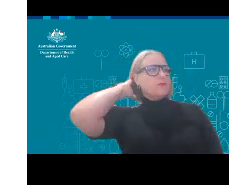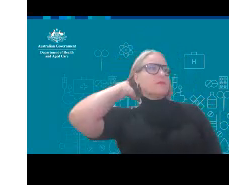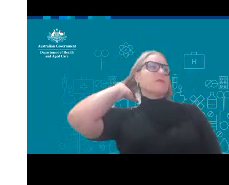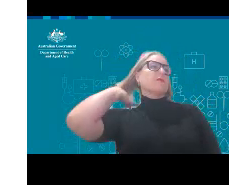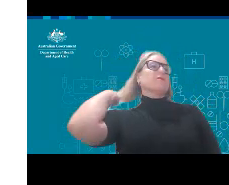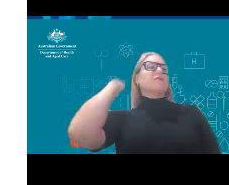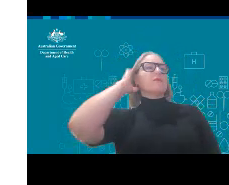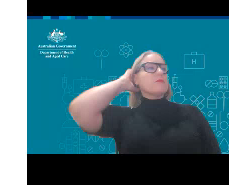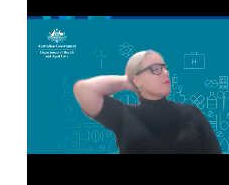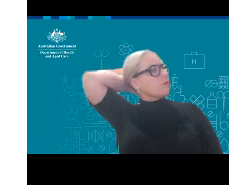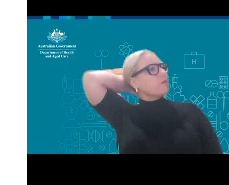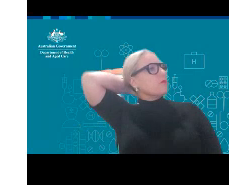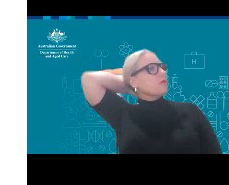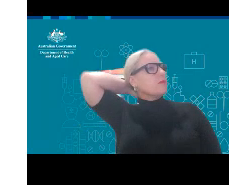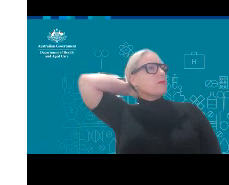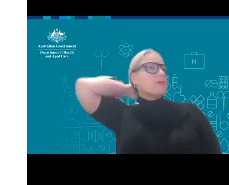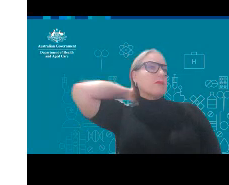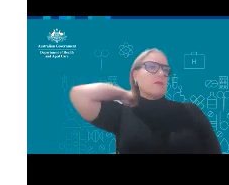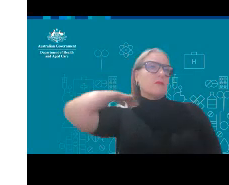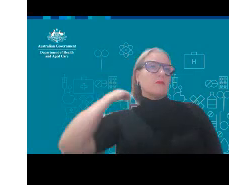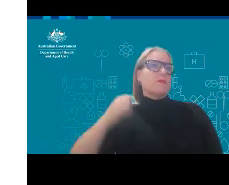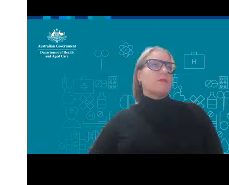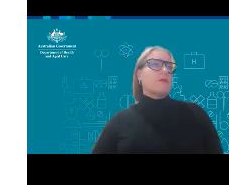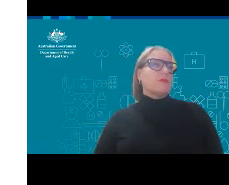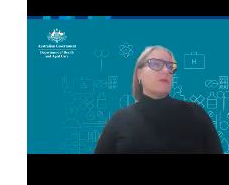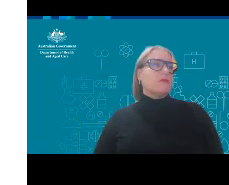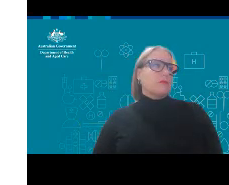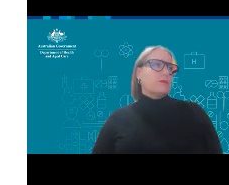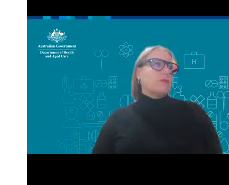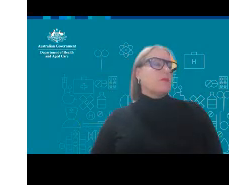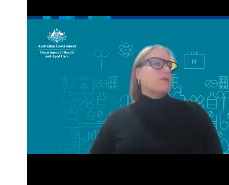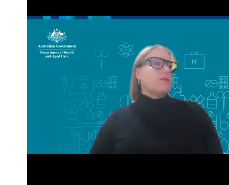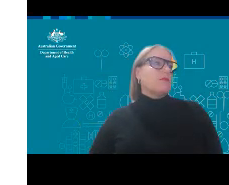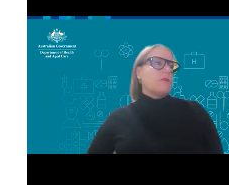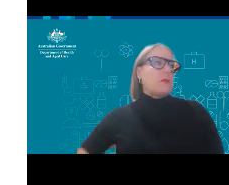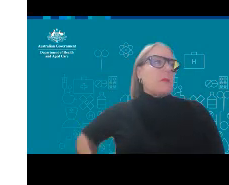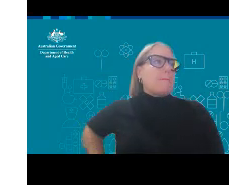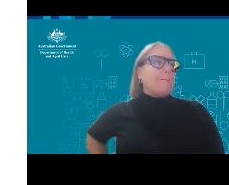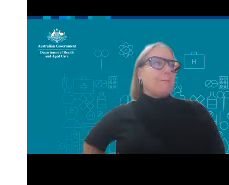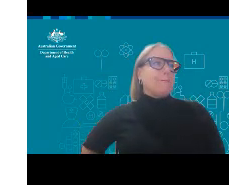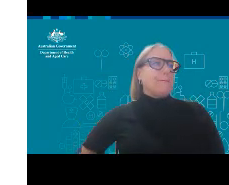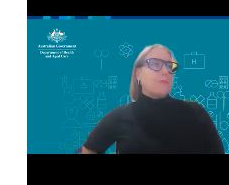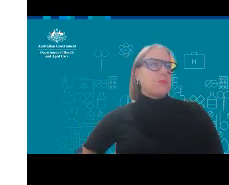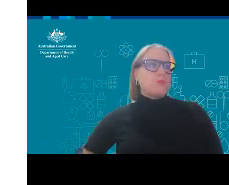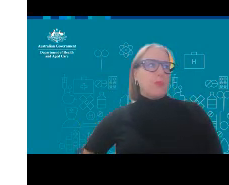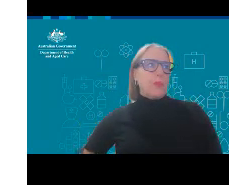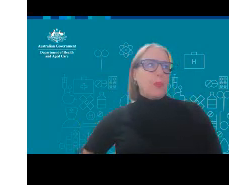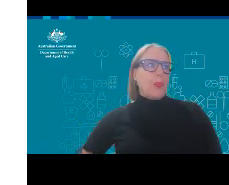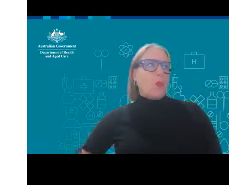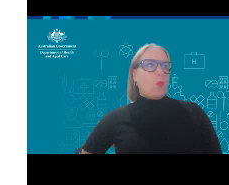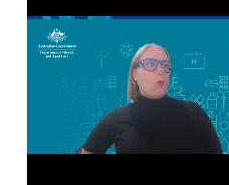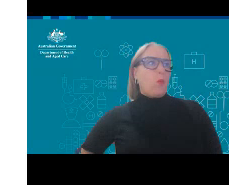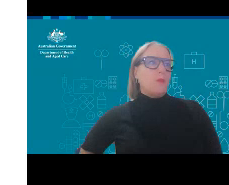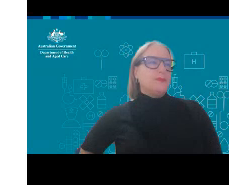provider registration and re-registration decisions. And in general our approach to registering and renewing